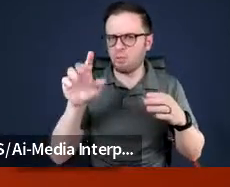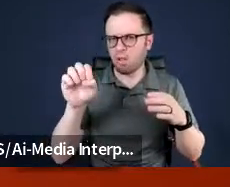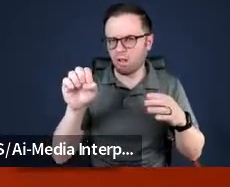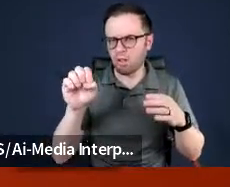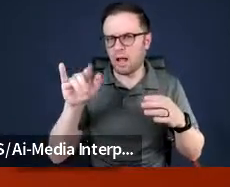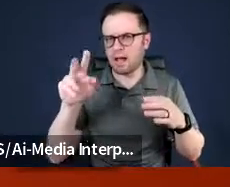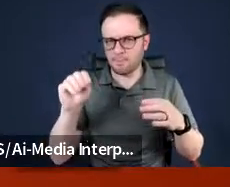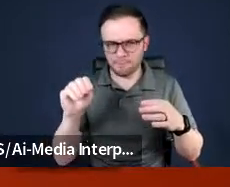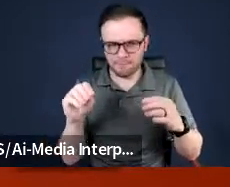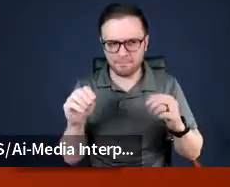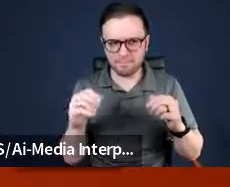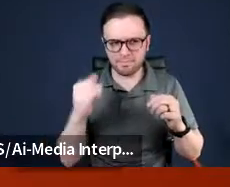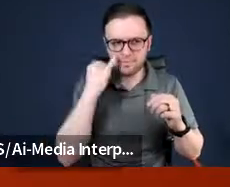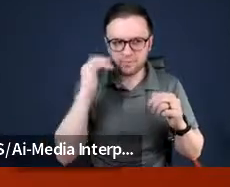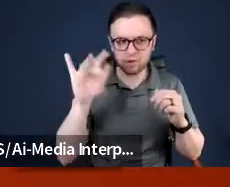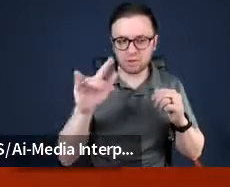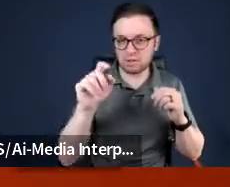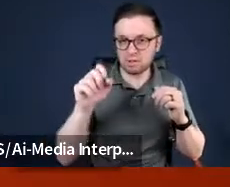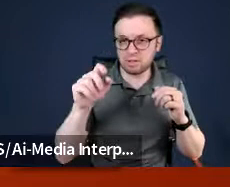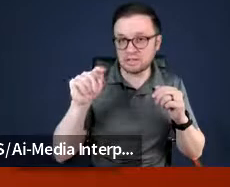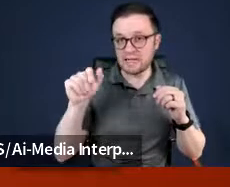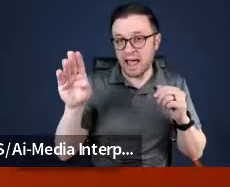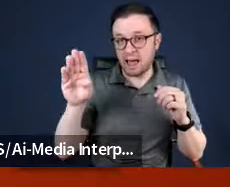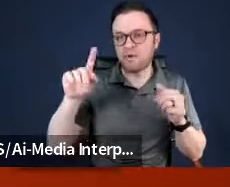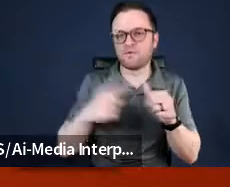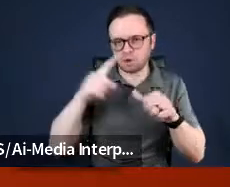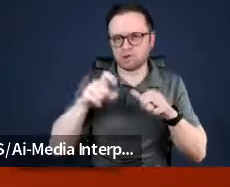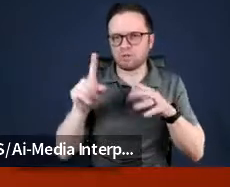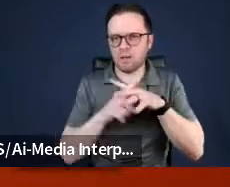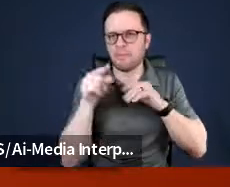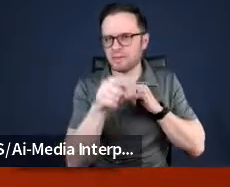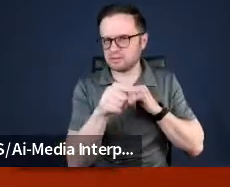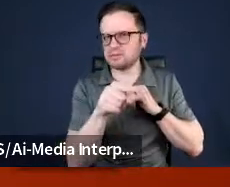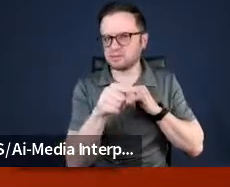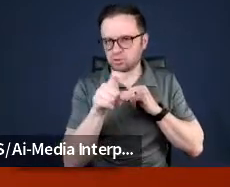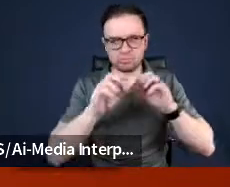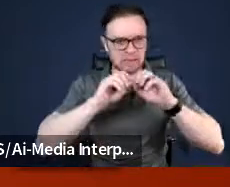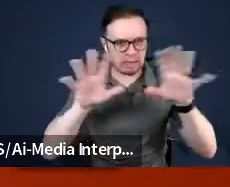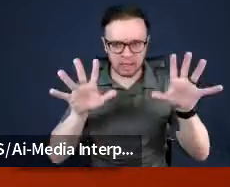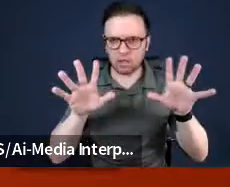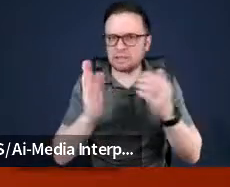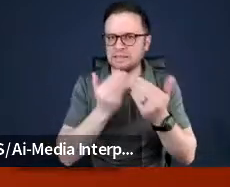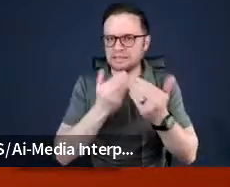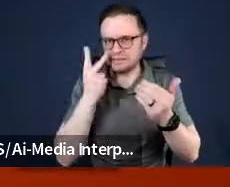obviously to make sure you skip to the main content, it should be the first focus of the item